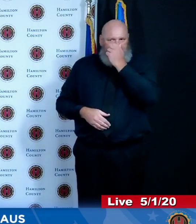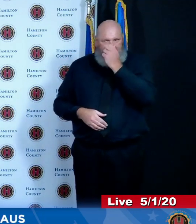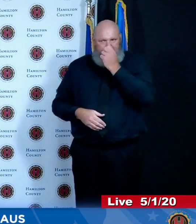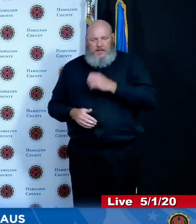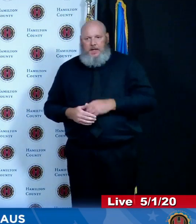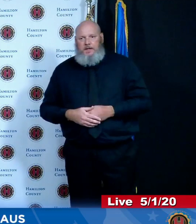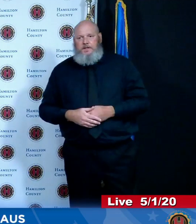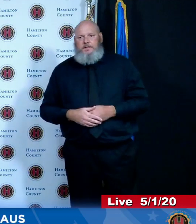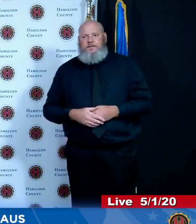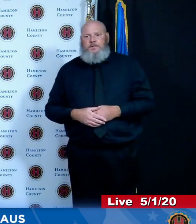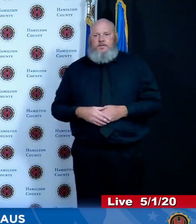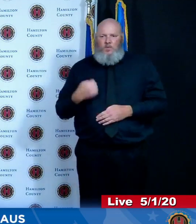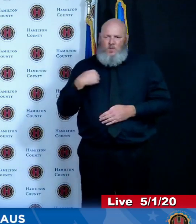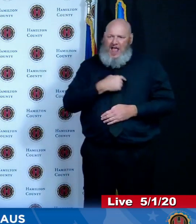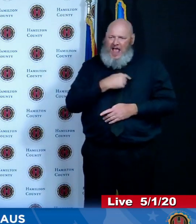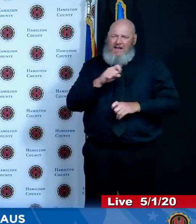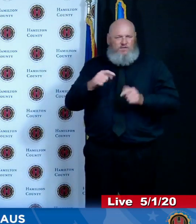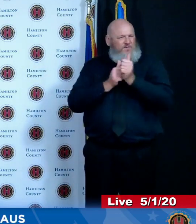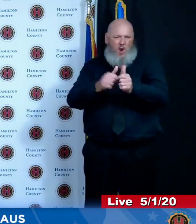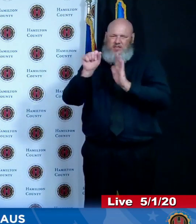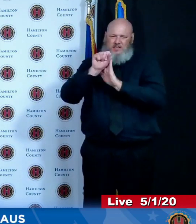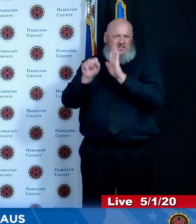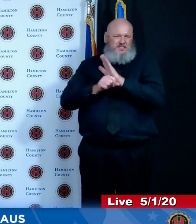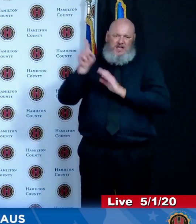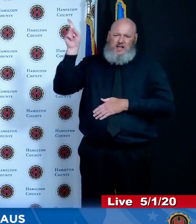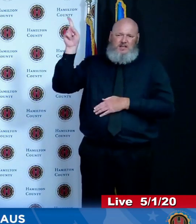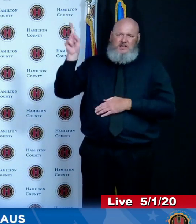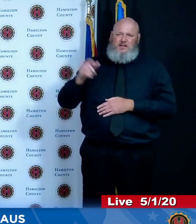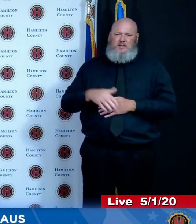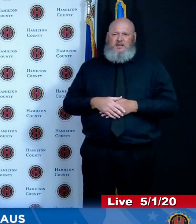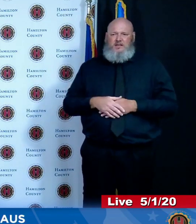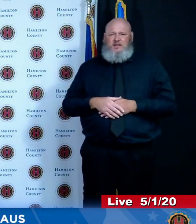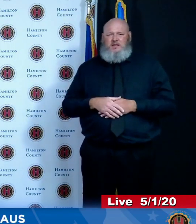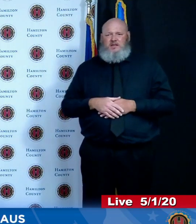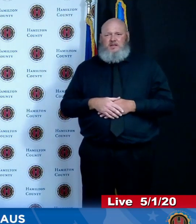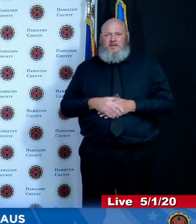collectively with the state to and and I think it's important to note that all